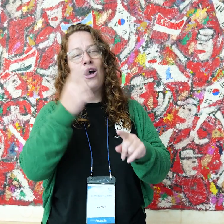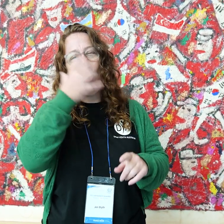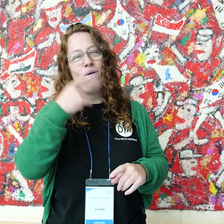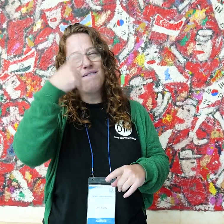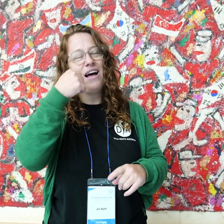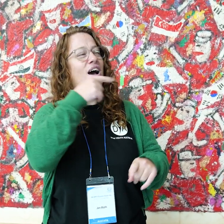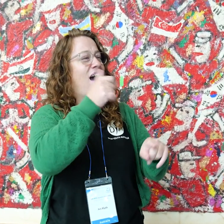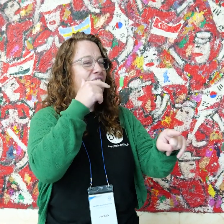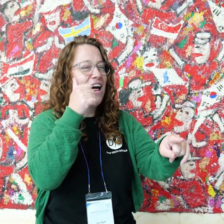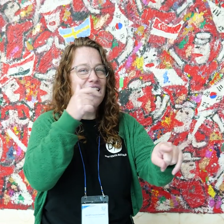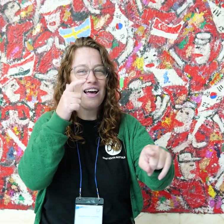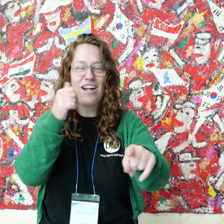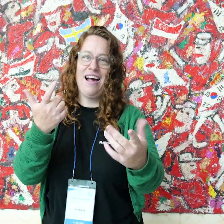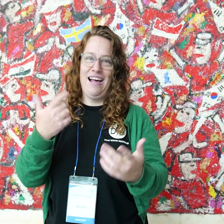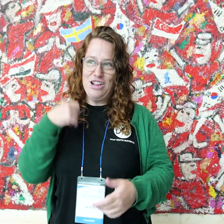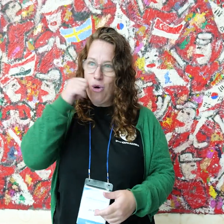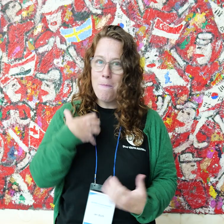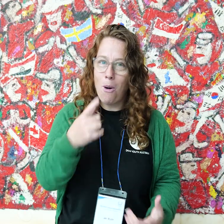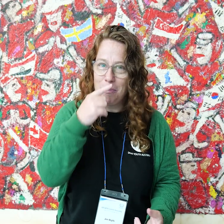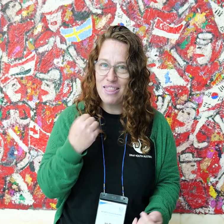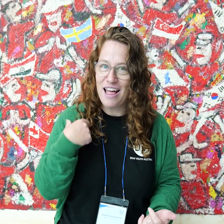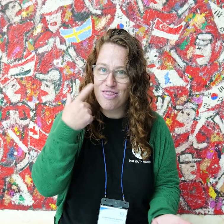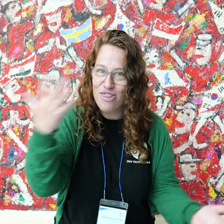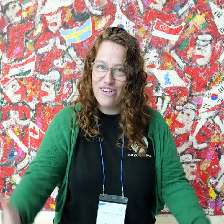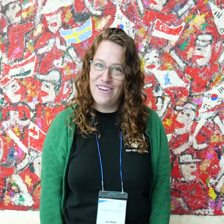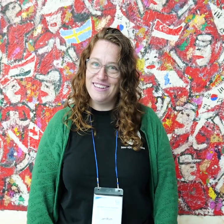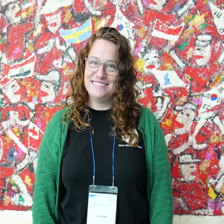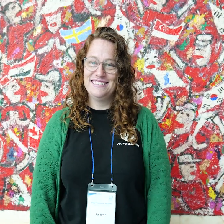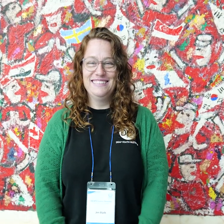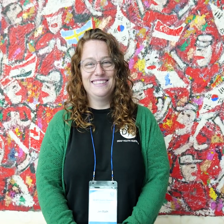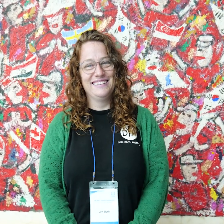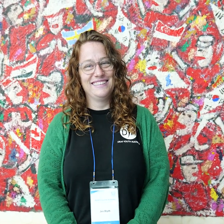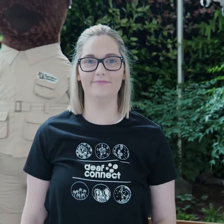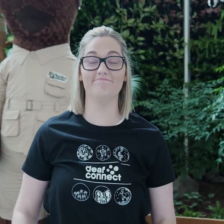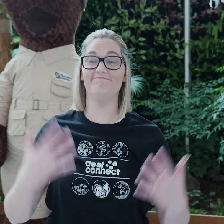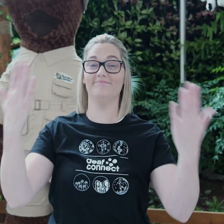A lot of international signs being used and a lot of old familiar faces. And I know many more people than I realised!